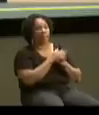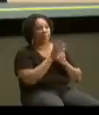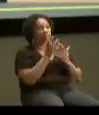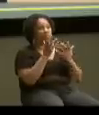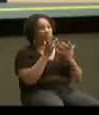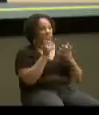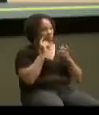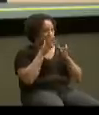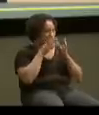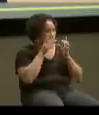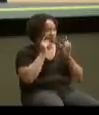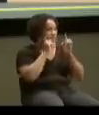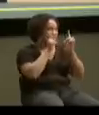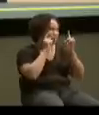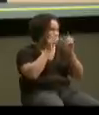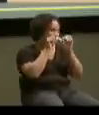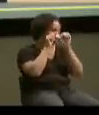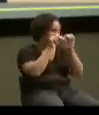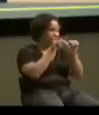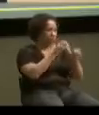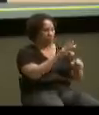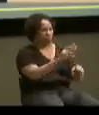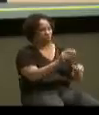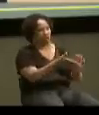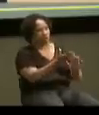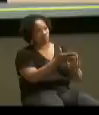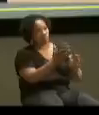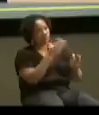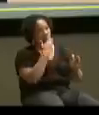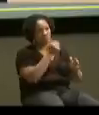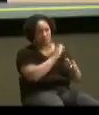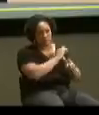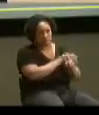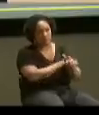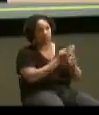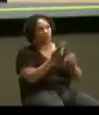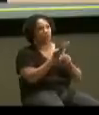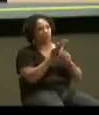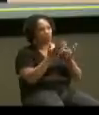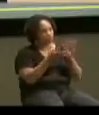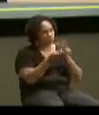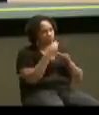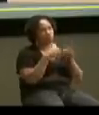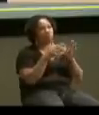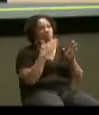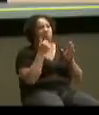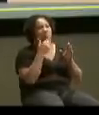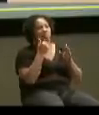WE THINK GETTING ON THE PATH TOWARDS SUSTAINABILITY, IN MAKING YOUR OWN OPERATIONS MORE EFFICIENT AND SIGNALING THAT NOT